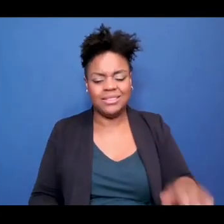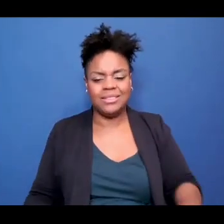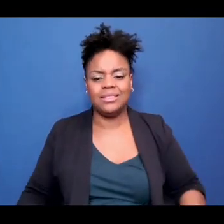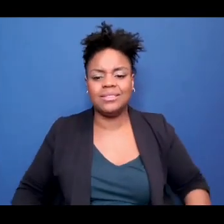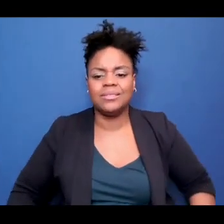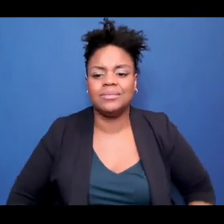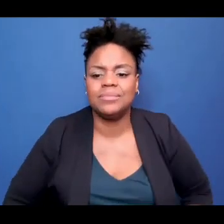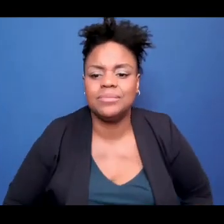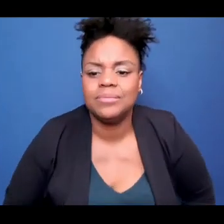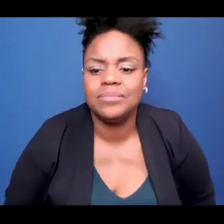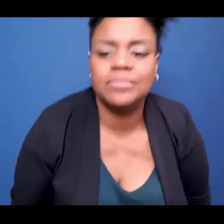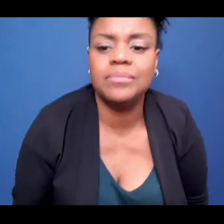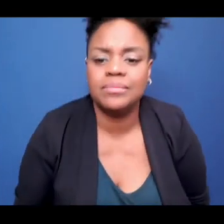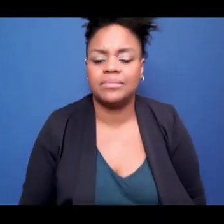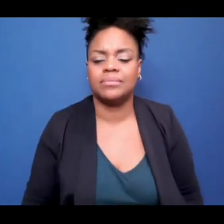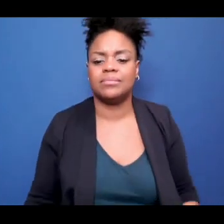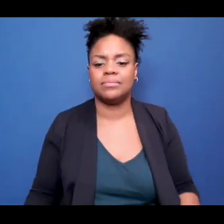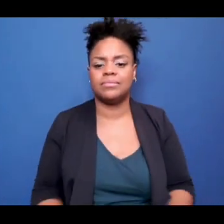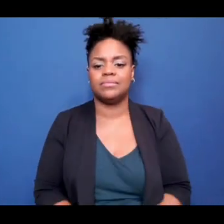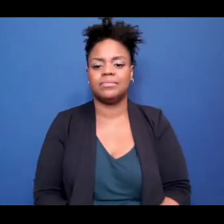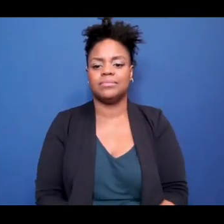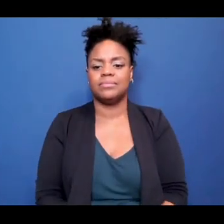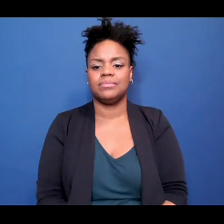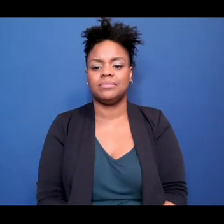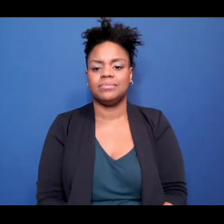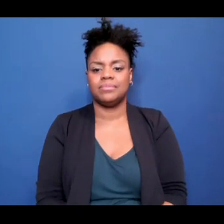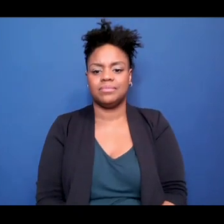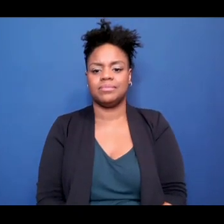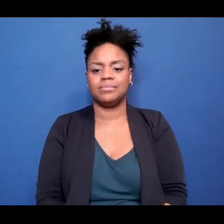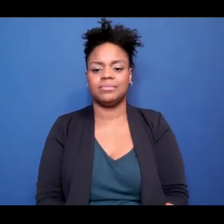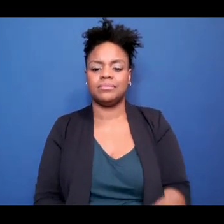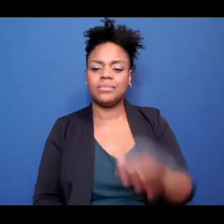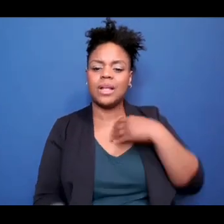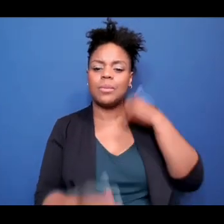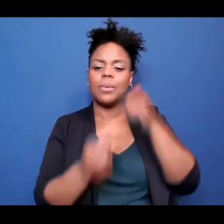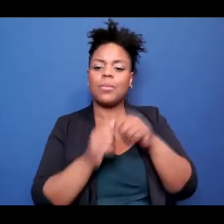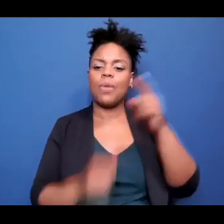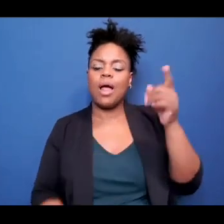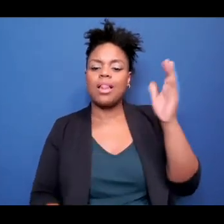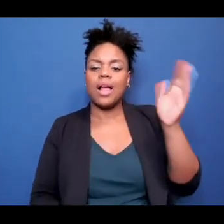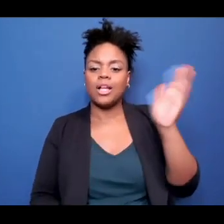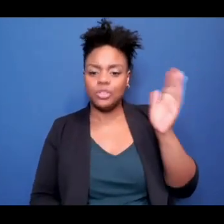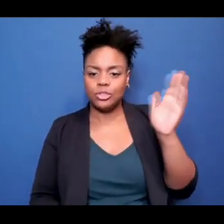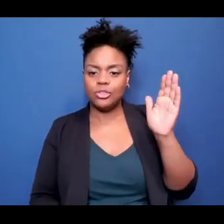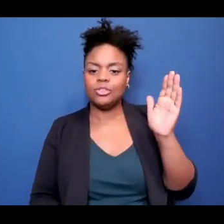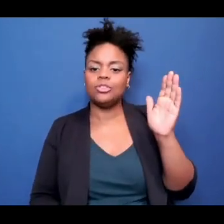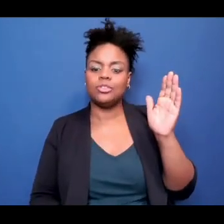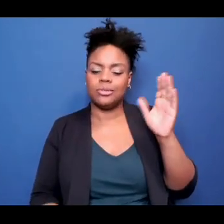AND SO THIS REMINDS ME OF A GREAT TALK ACTUALLY FOR THIS NLM HISTORY TALK SERIES WHERE DR. RA DEN TALKED ABOUT THE